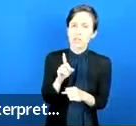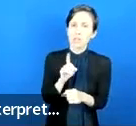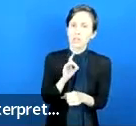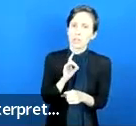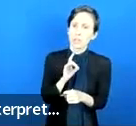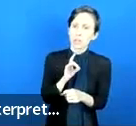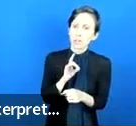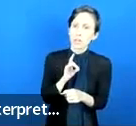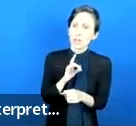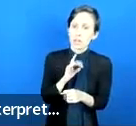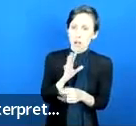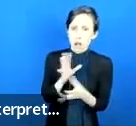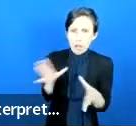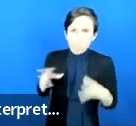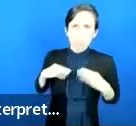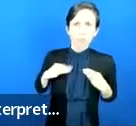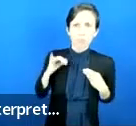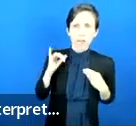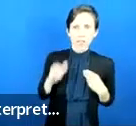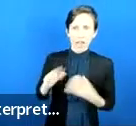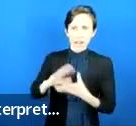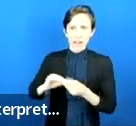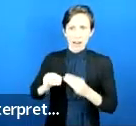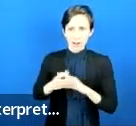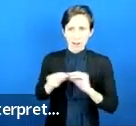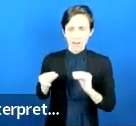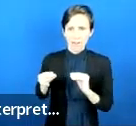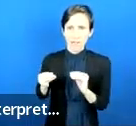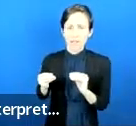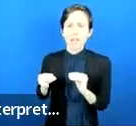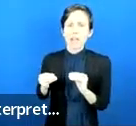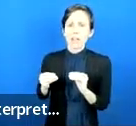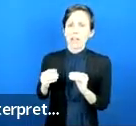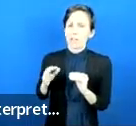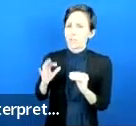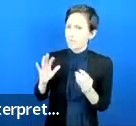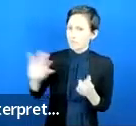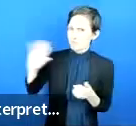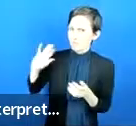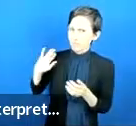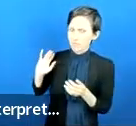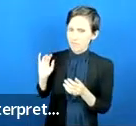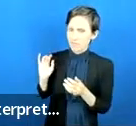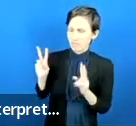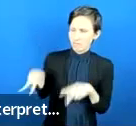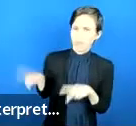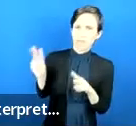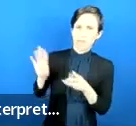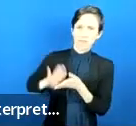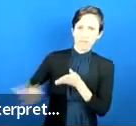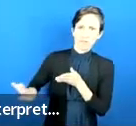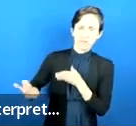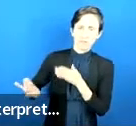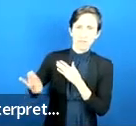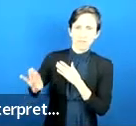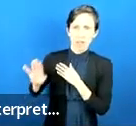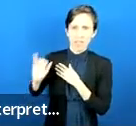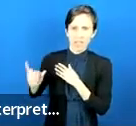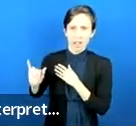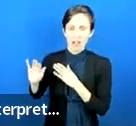narrative of shifting the, from a stigma that, that kind of others, these communities to a, a perspective